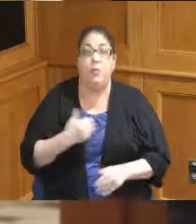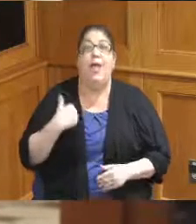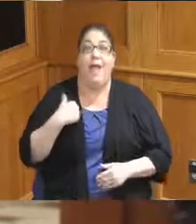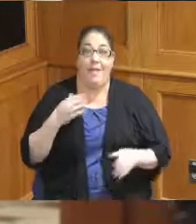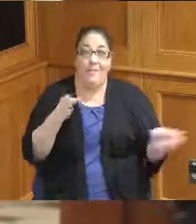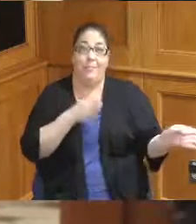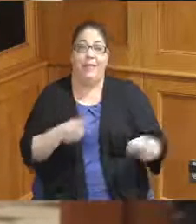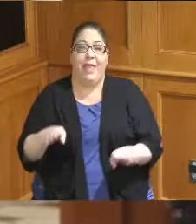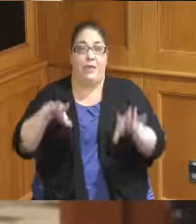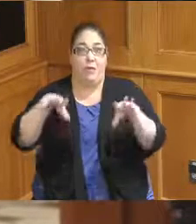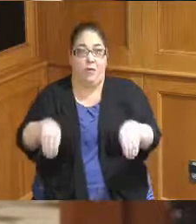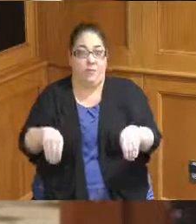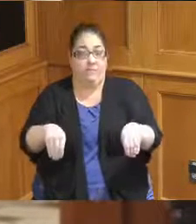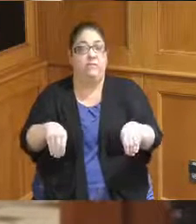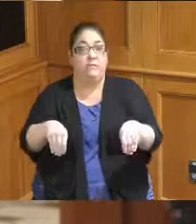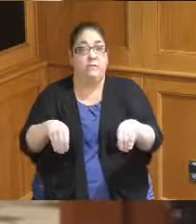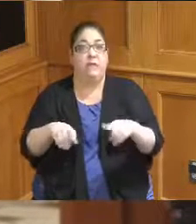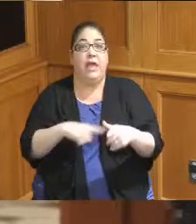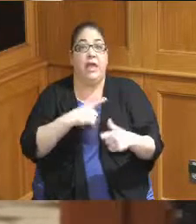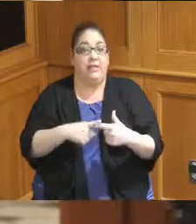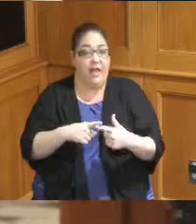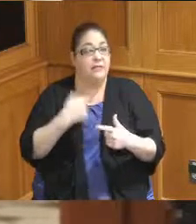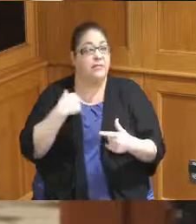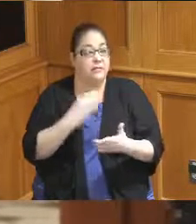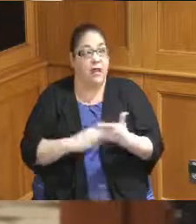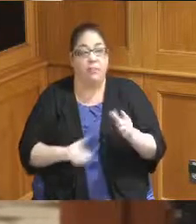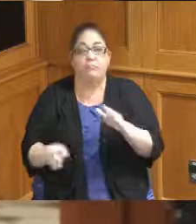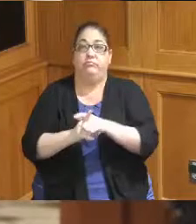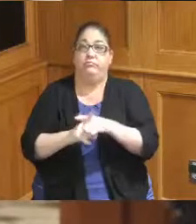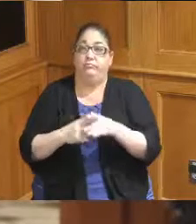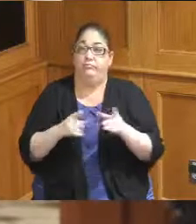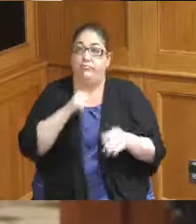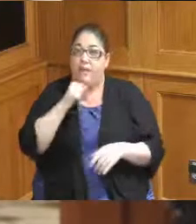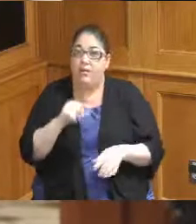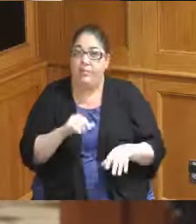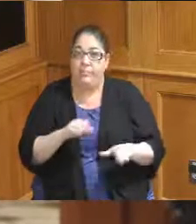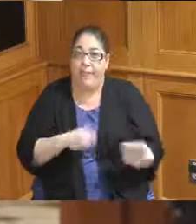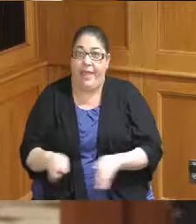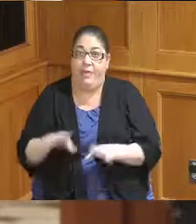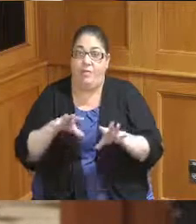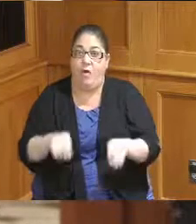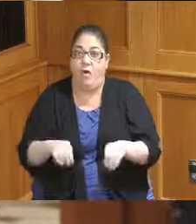outages in in all honesty in my research there's been maybe three in the last three to four years